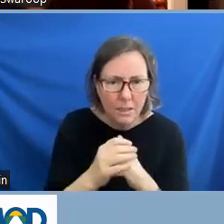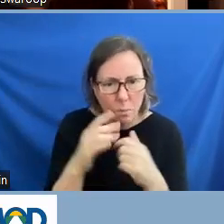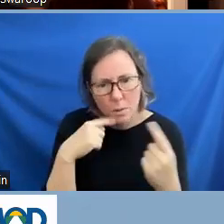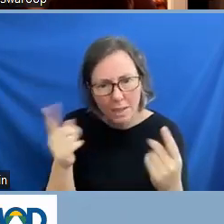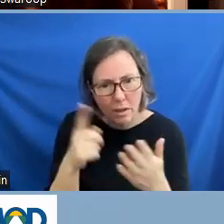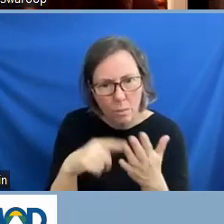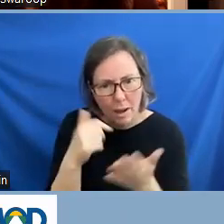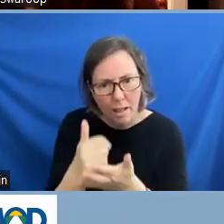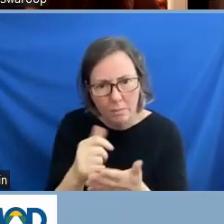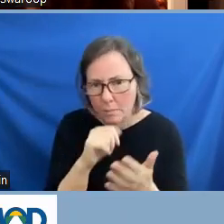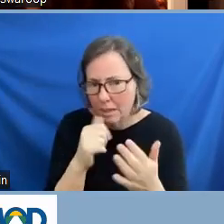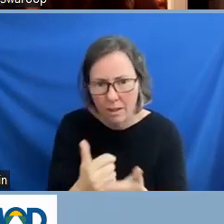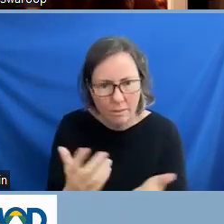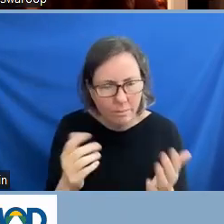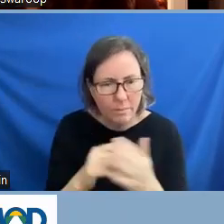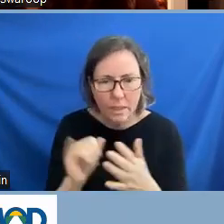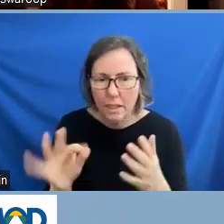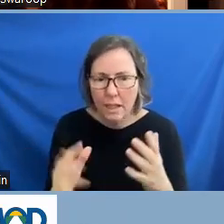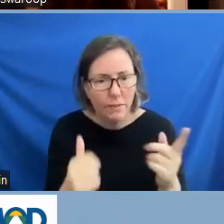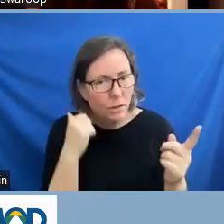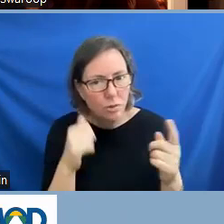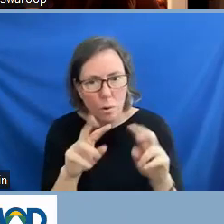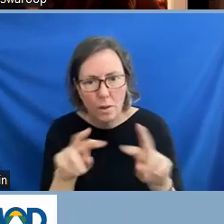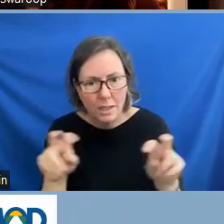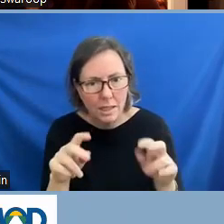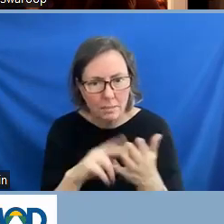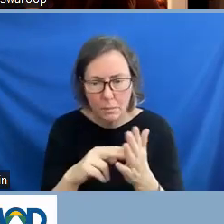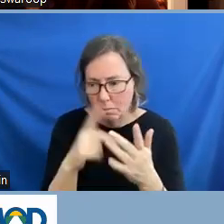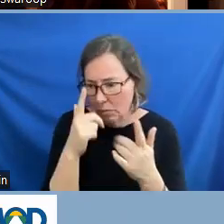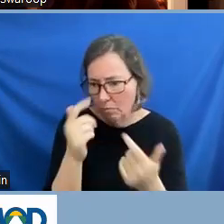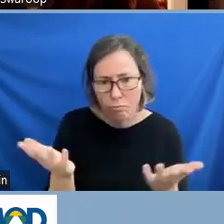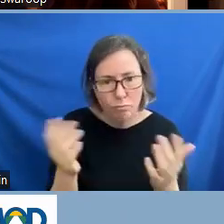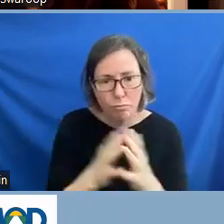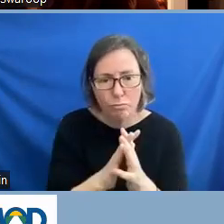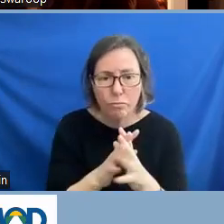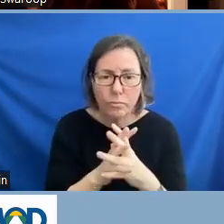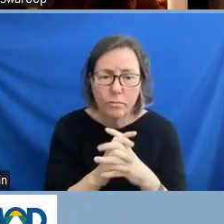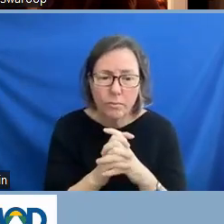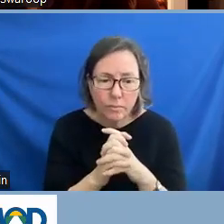And if she's not ready for that, what do we do?